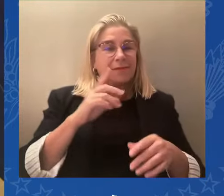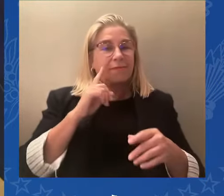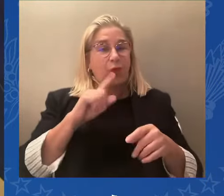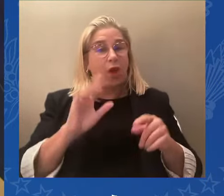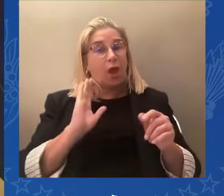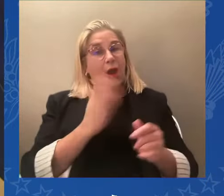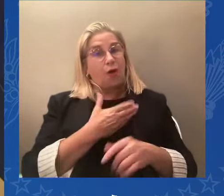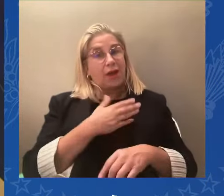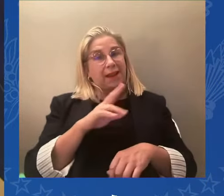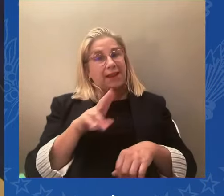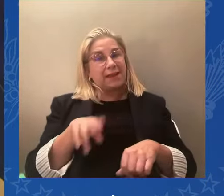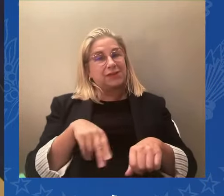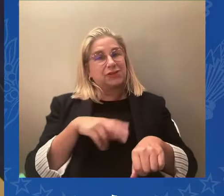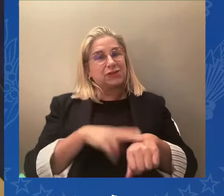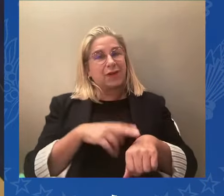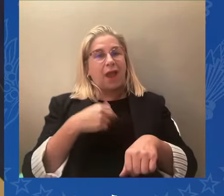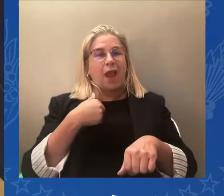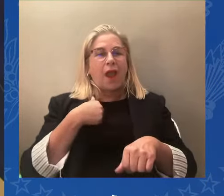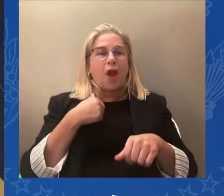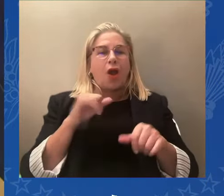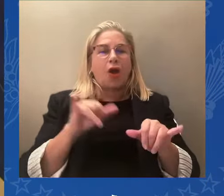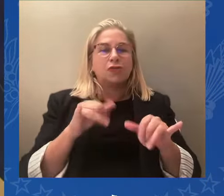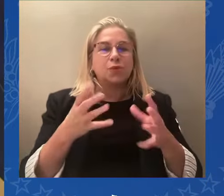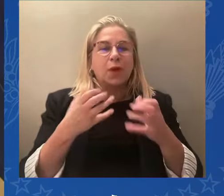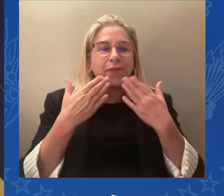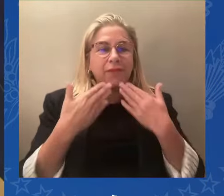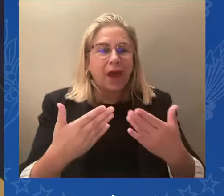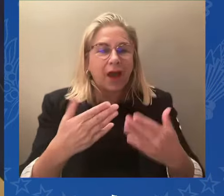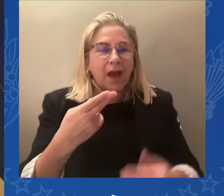And nobody knows how to quote Biggie better than Hakeem.